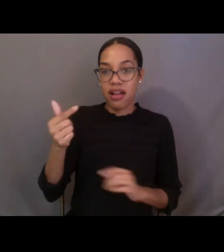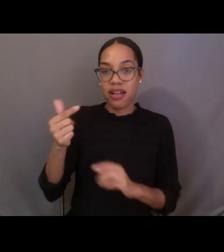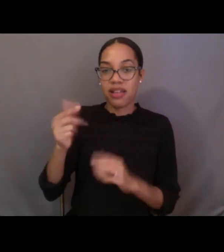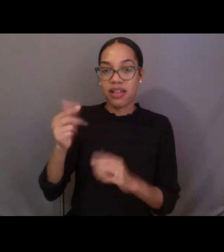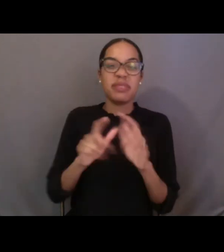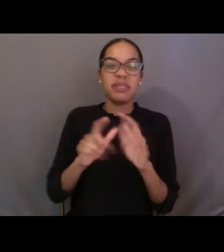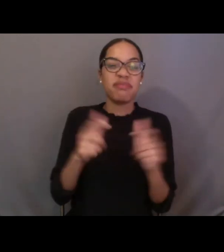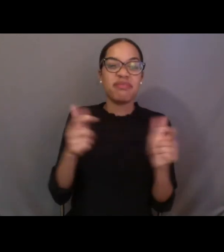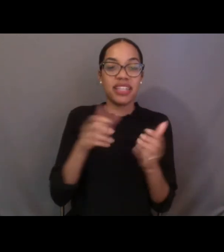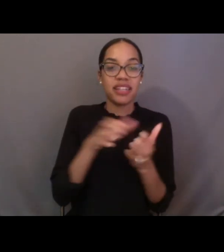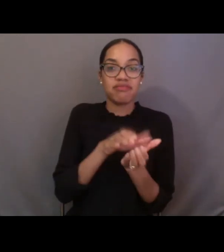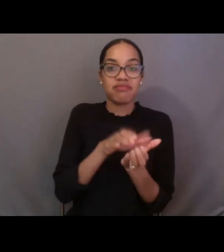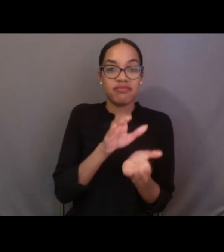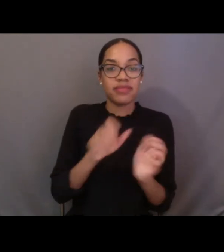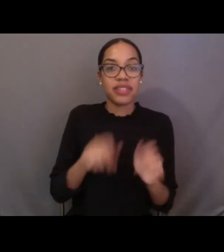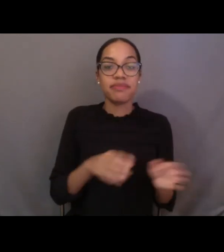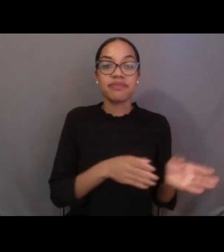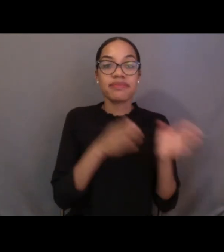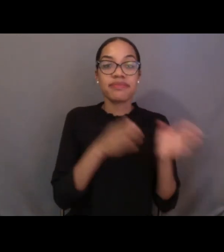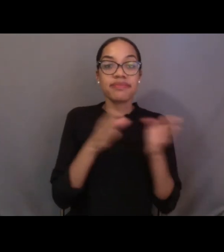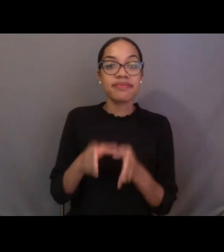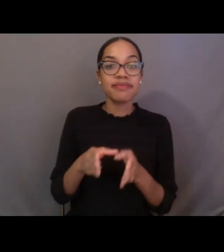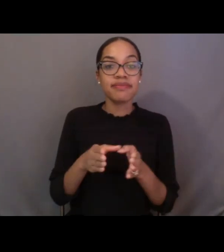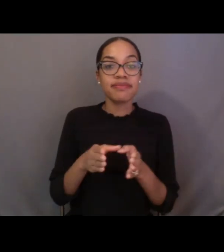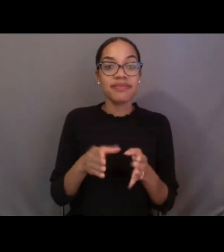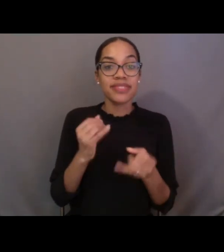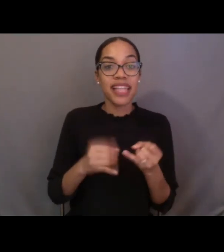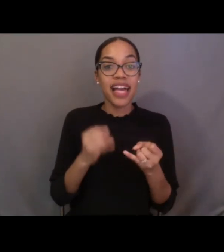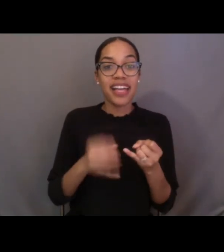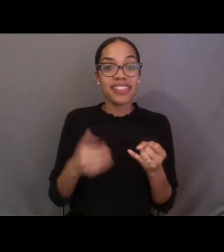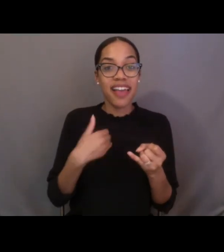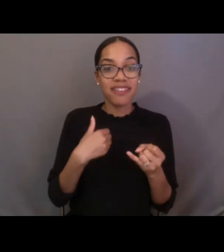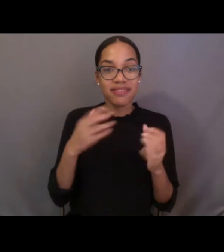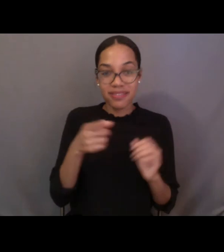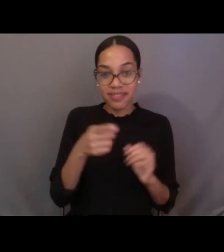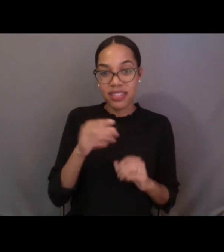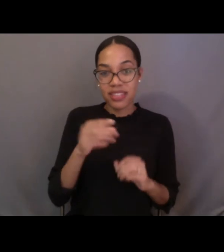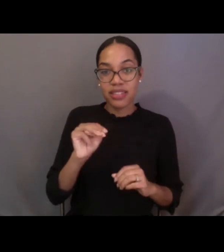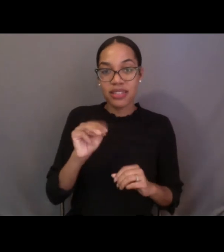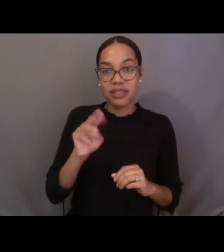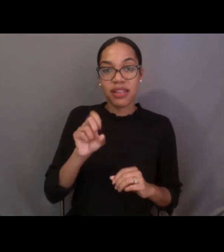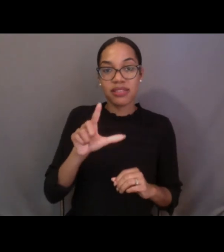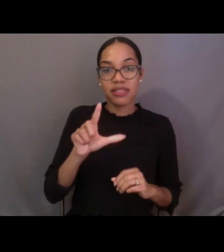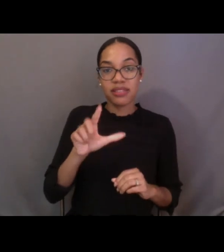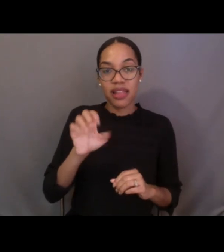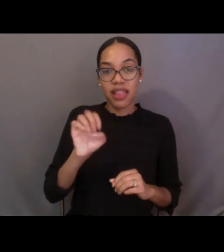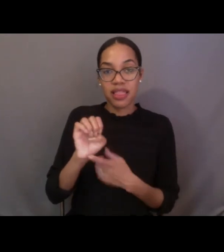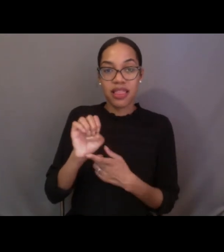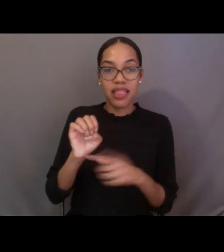And then finally, we have the muscle. The muscle is a little smaller.